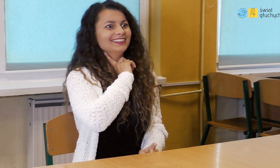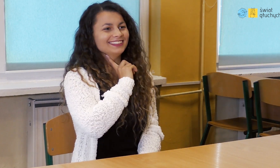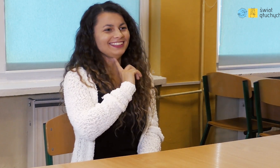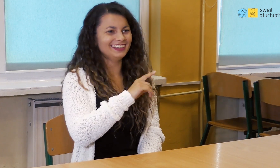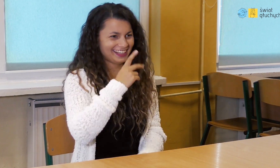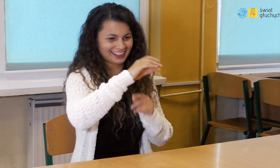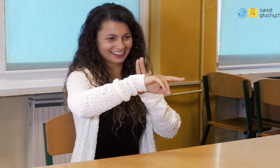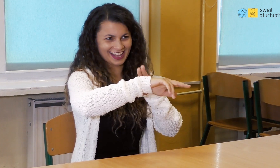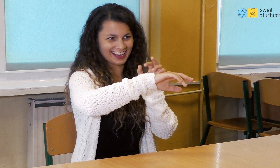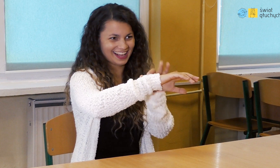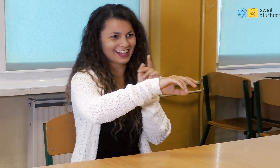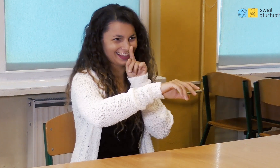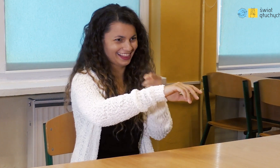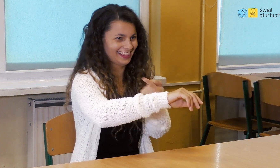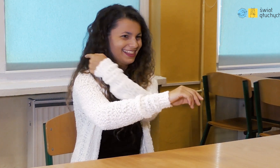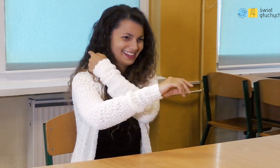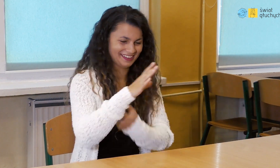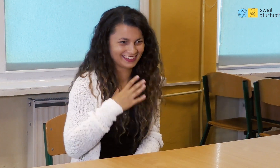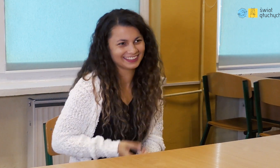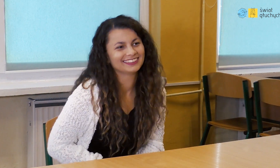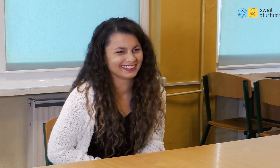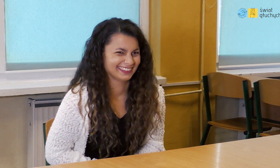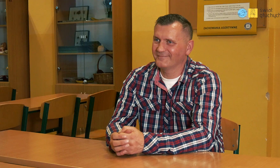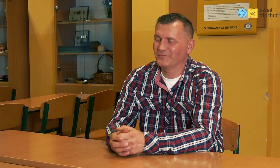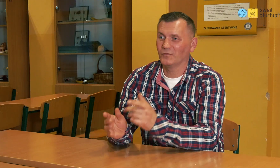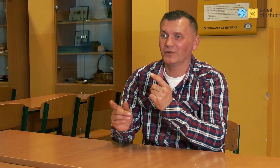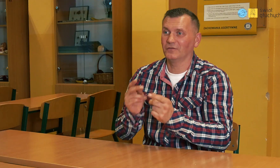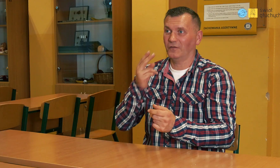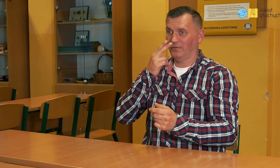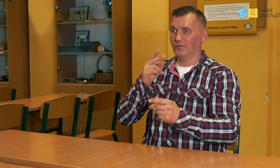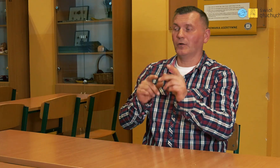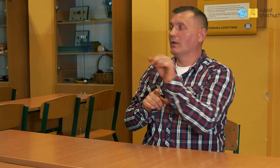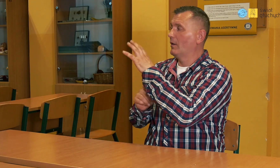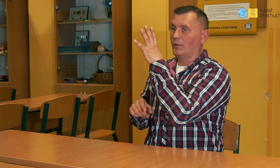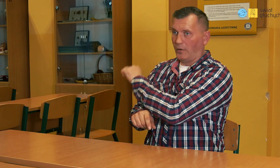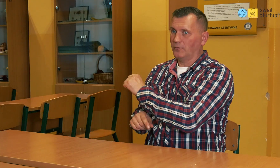And indeed, he noticed a student not paying attention during the lesson. So he could ask that student to come to the board and write instead of the teacher,